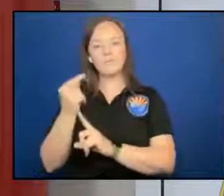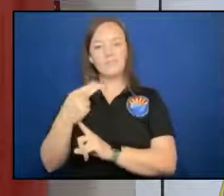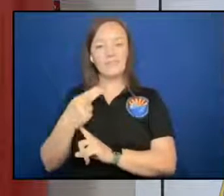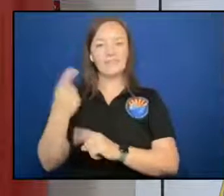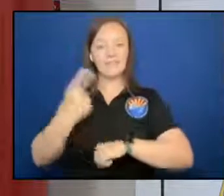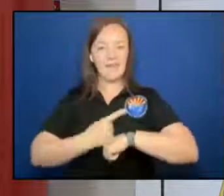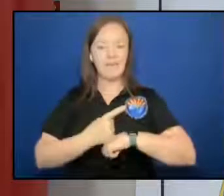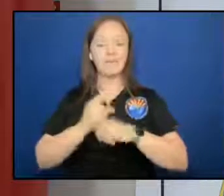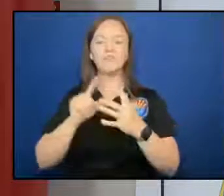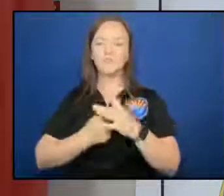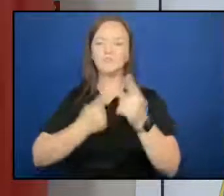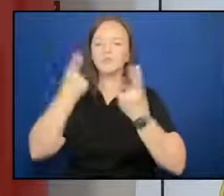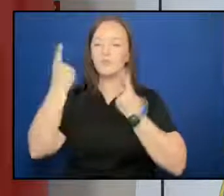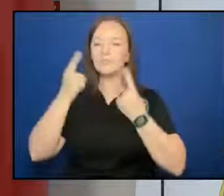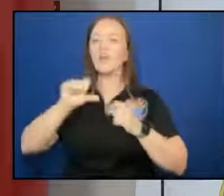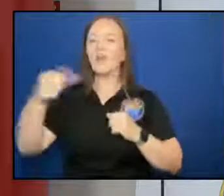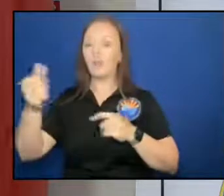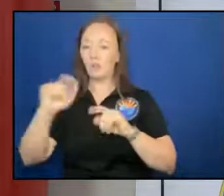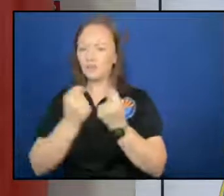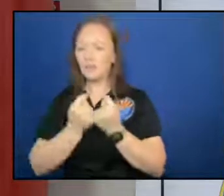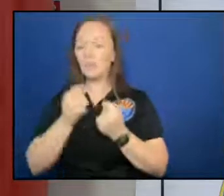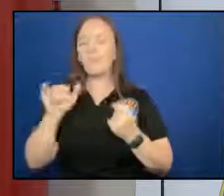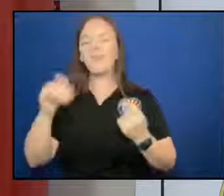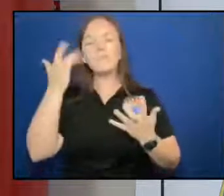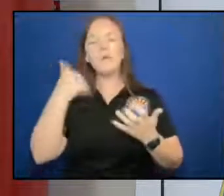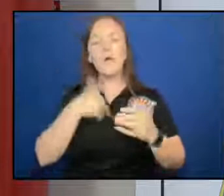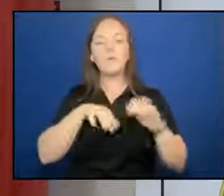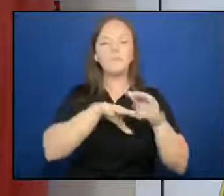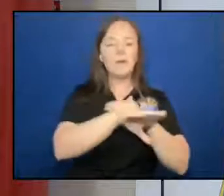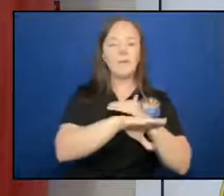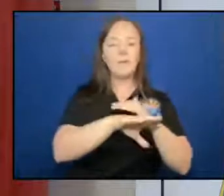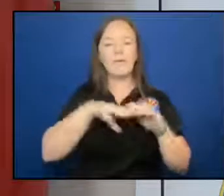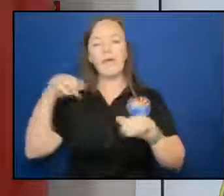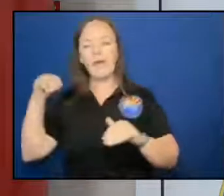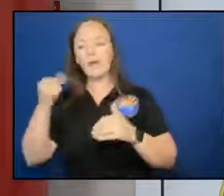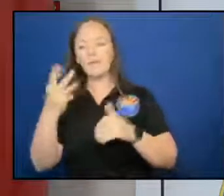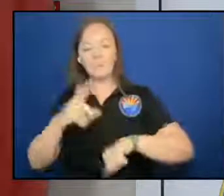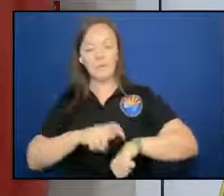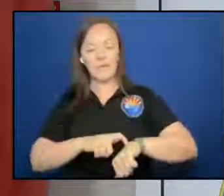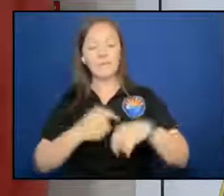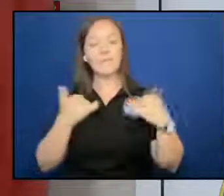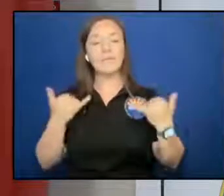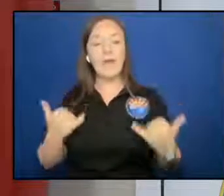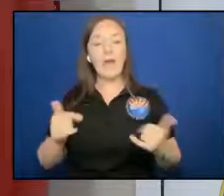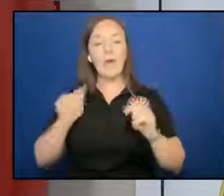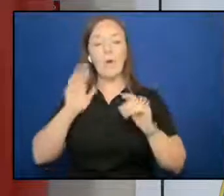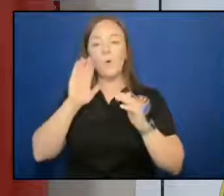AND HOW TO PROPERLY STACK SAND BAGS AND ALSO ON OUR LOCAL SAN MIGUEL WEBSITE, THERE IS A FLOODING MAP AND